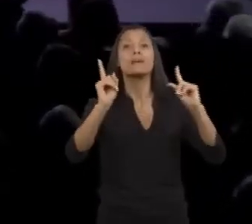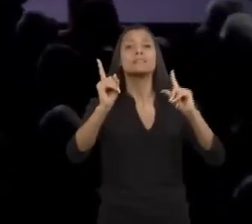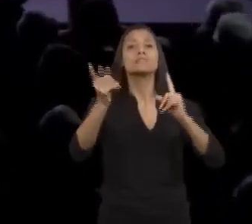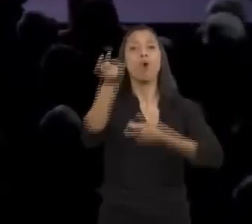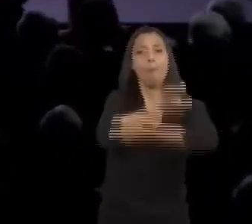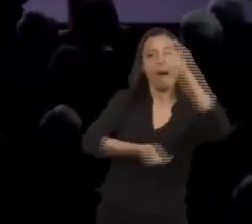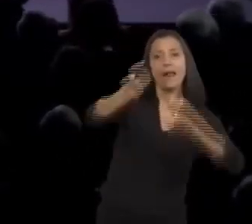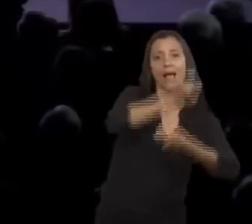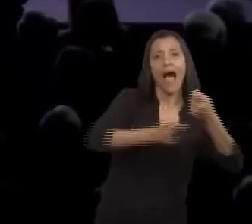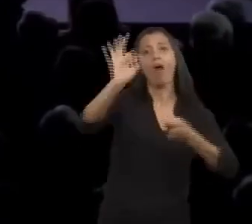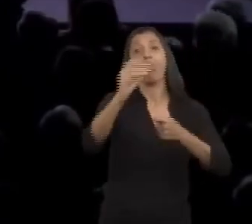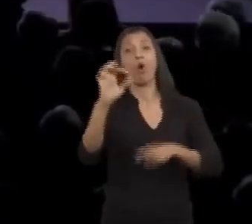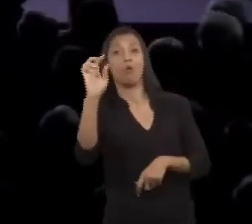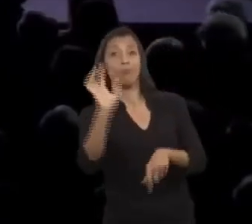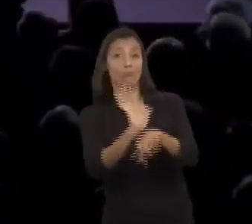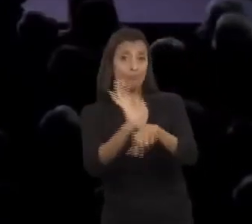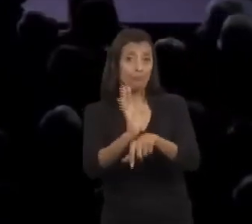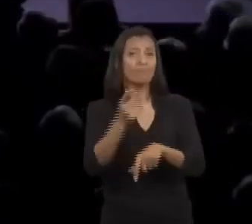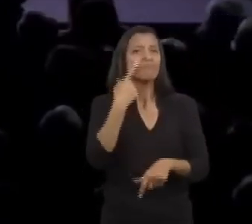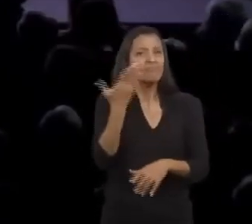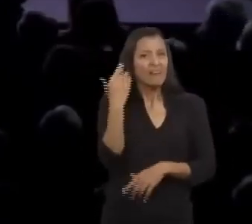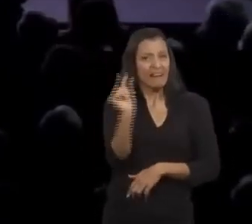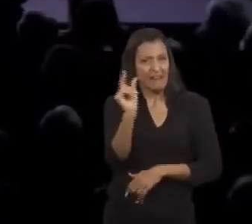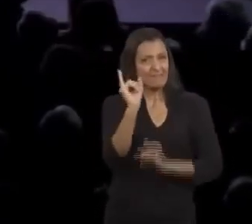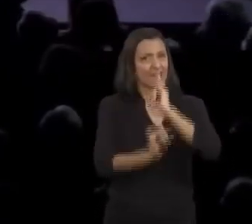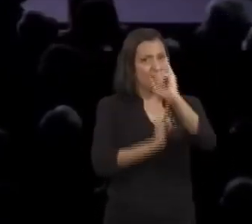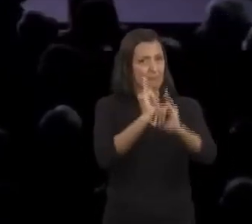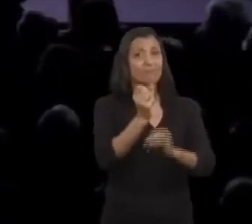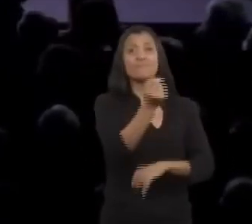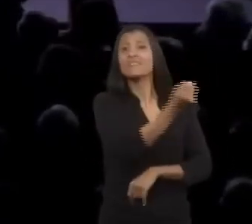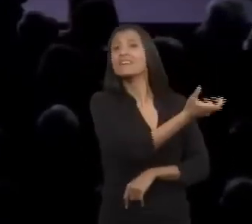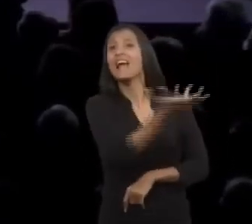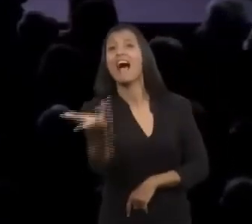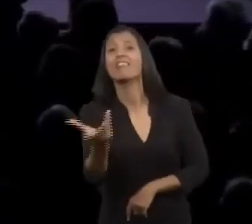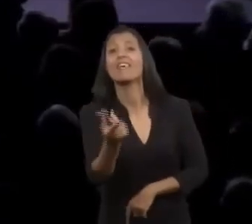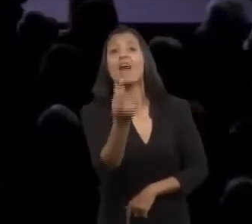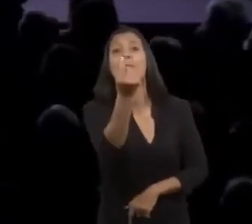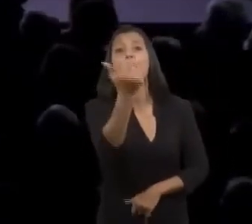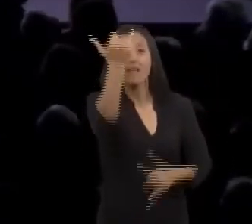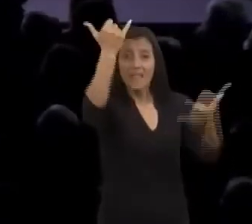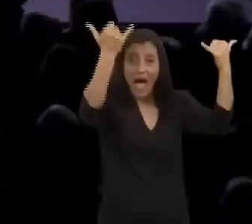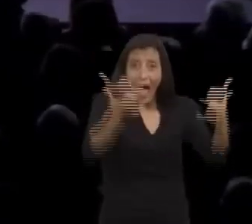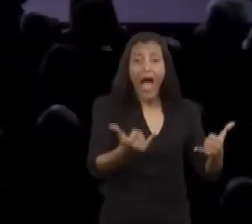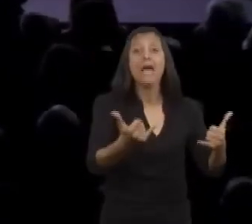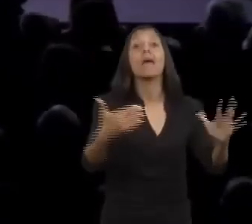opposed in another way, because we saw it just now, the amount of money offered